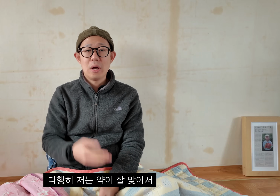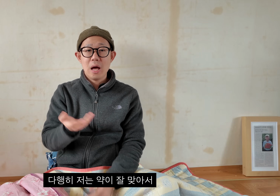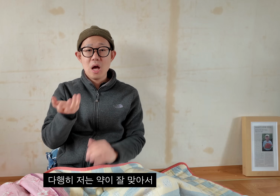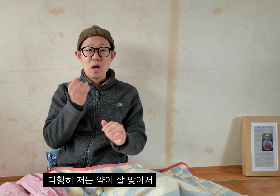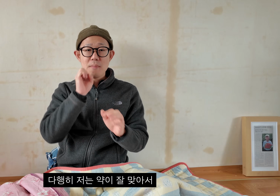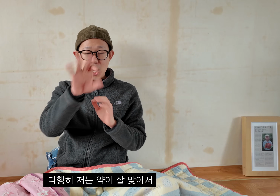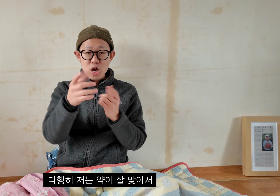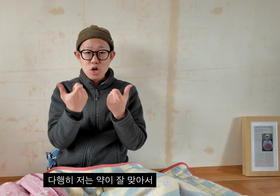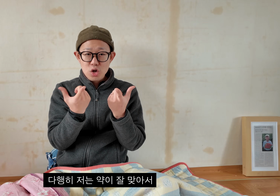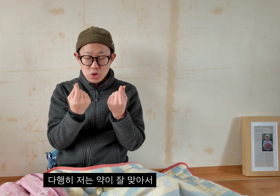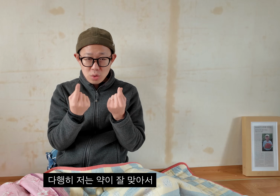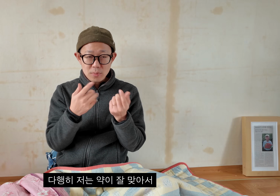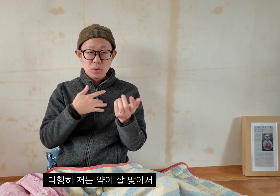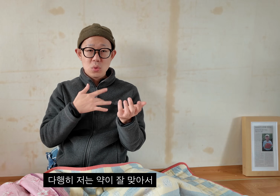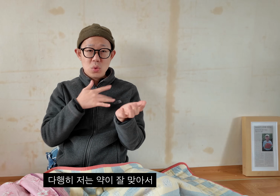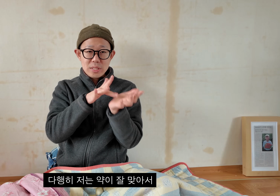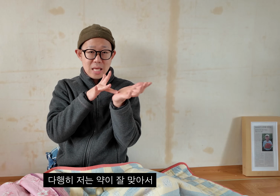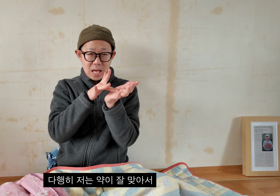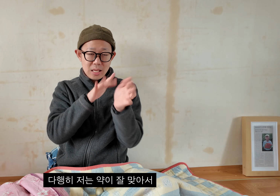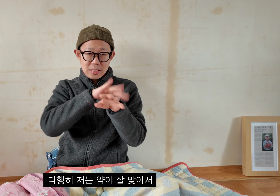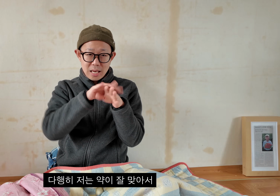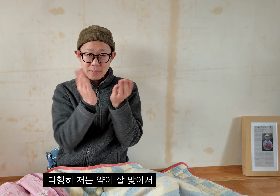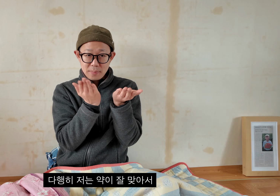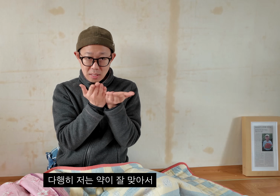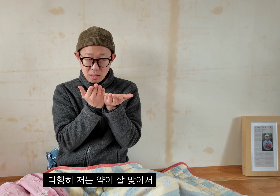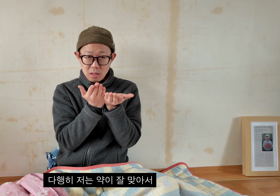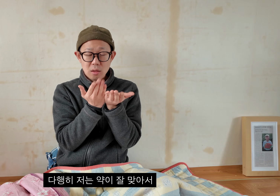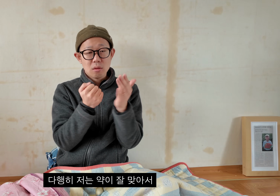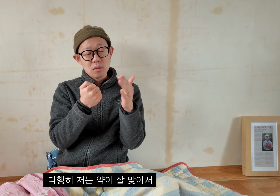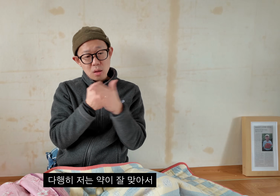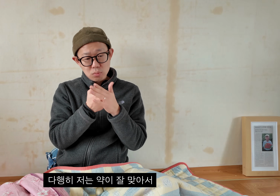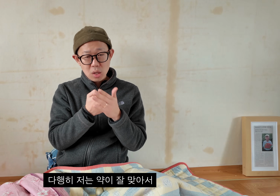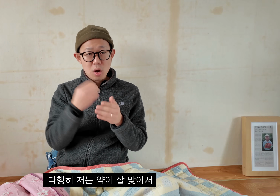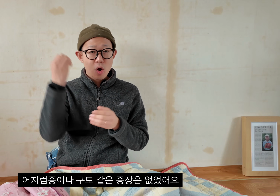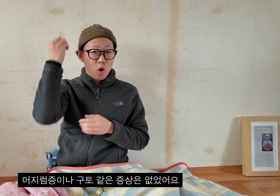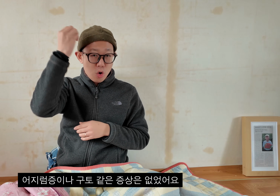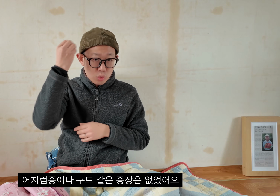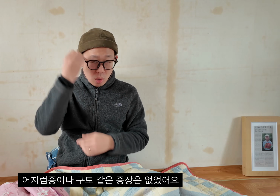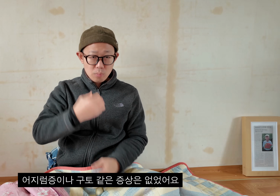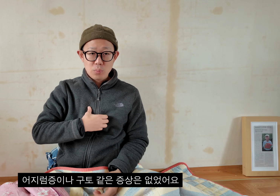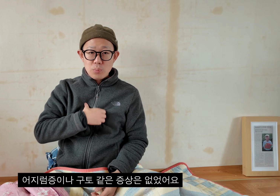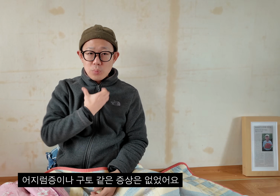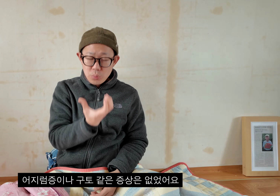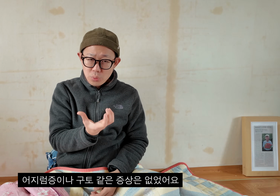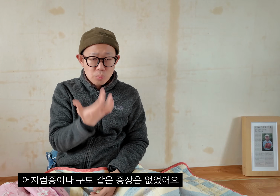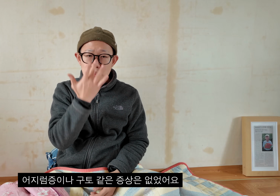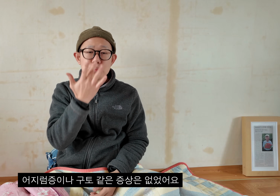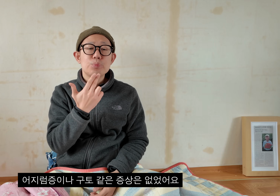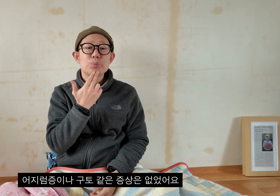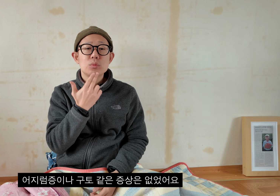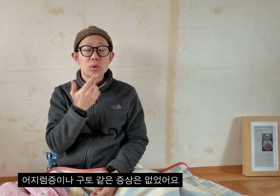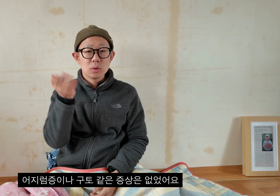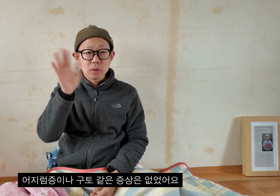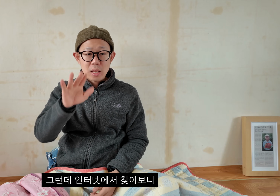No. Luckily, I didn’t.